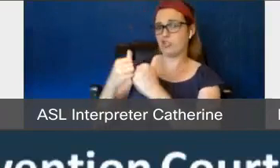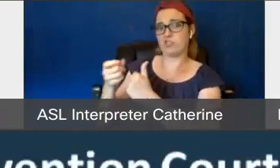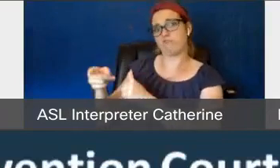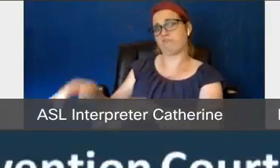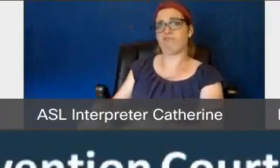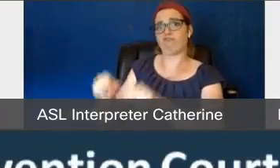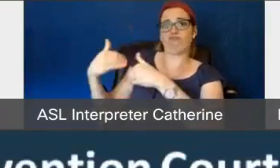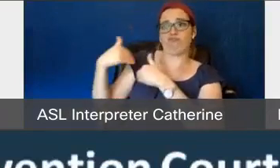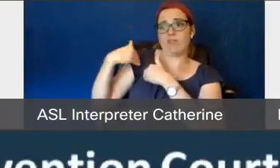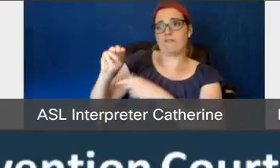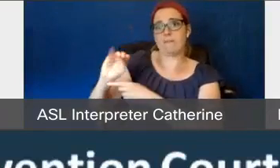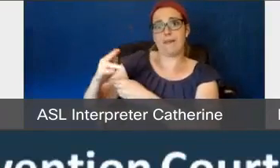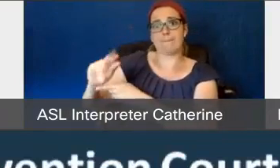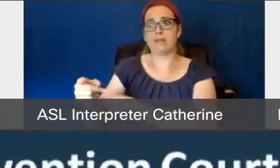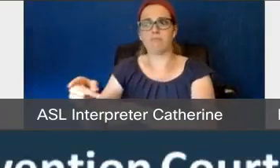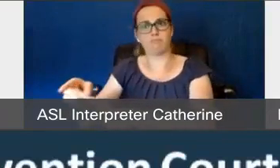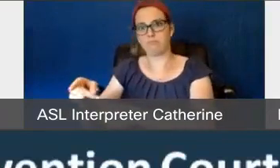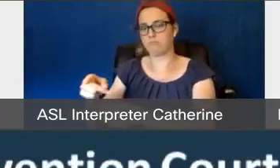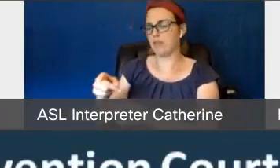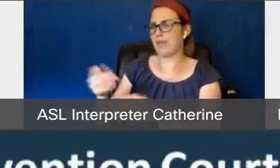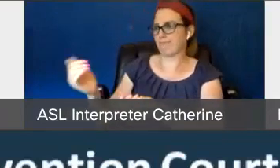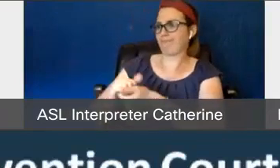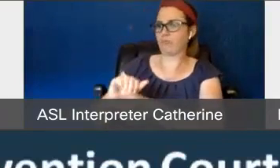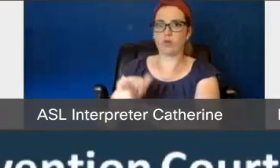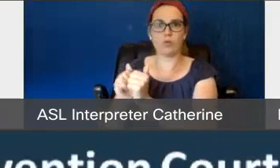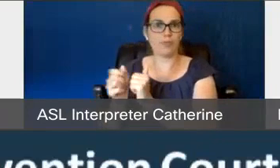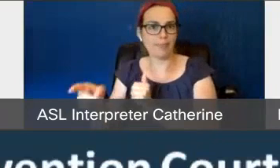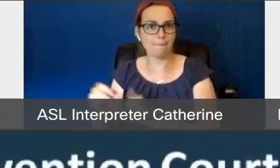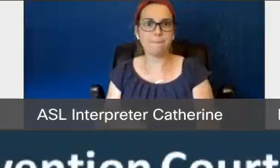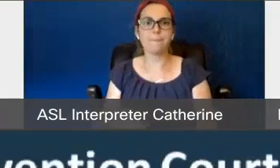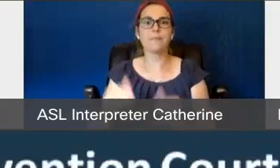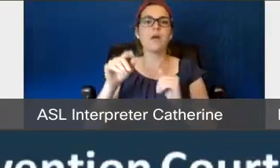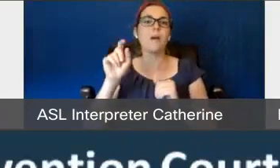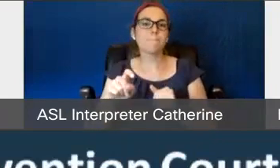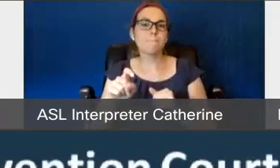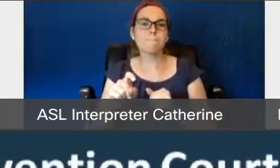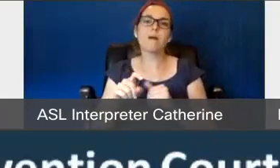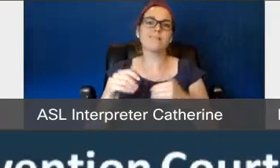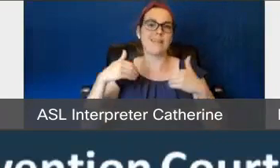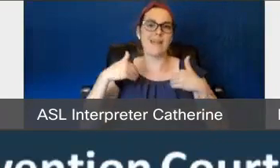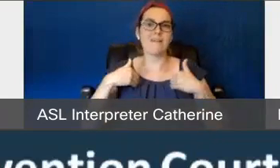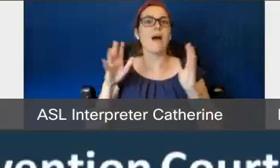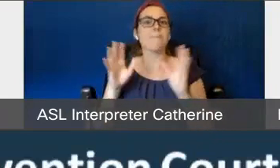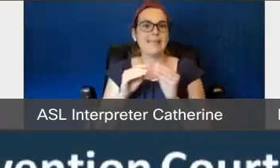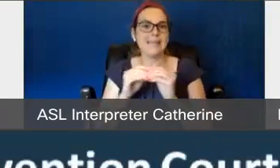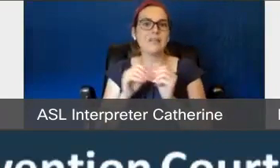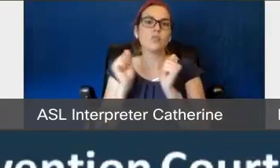the wheel and bring them in. You have to meet and get buy in with your prosecutors and defense bar. You have to meet and get buy in